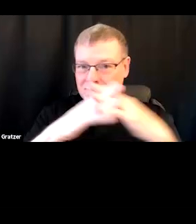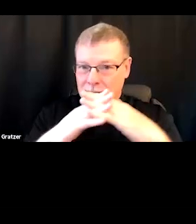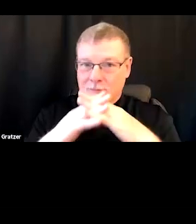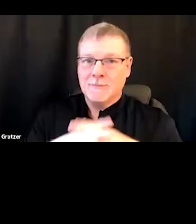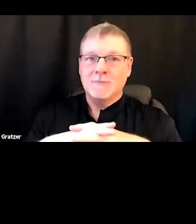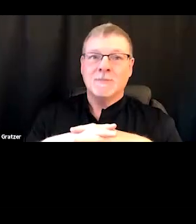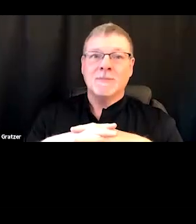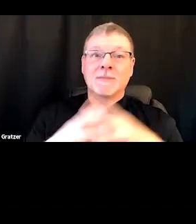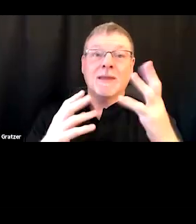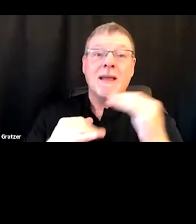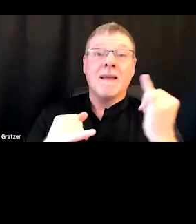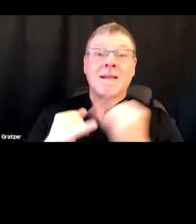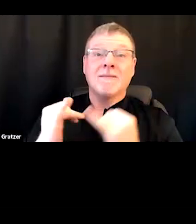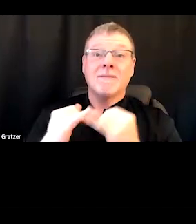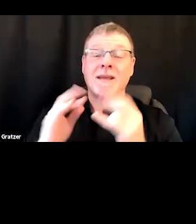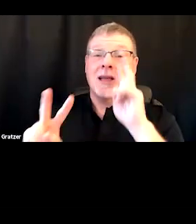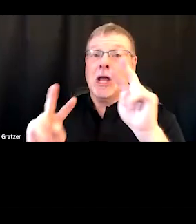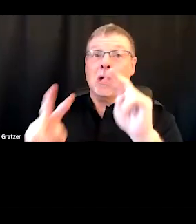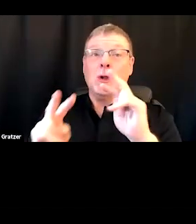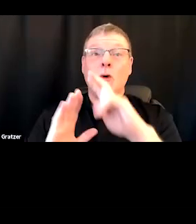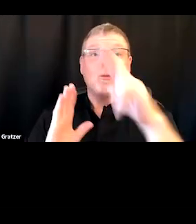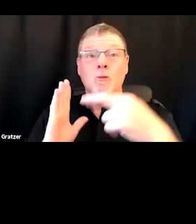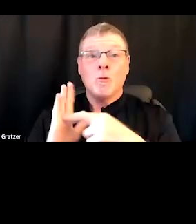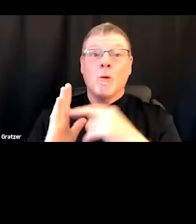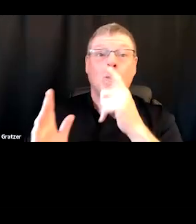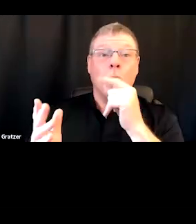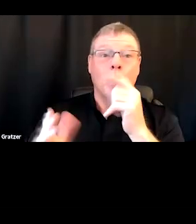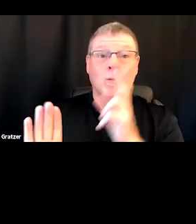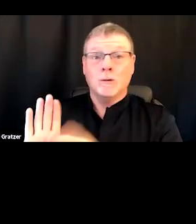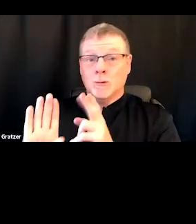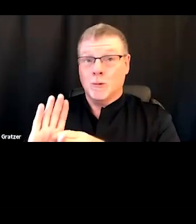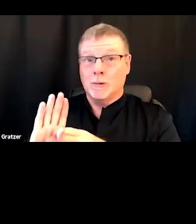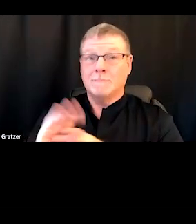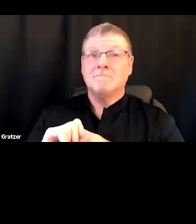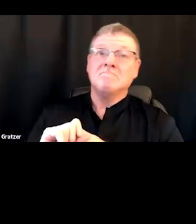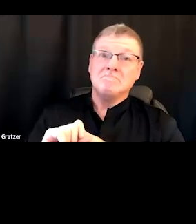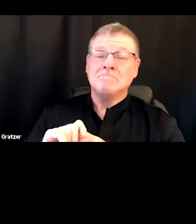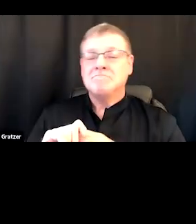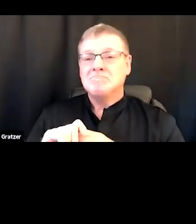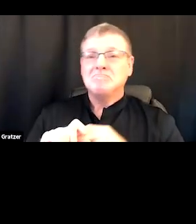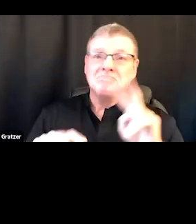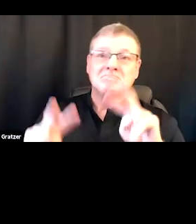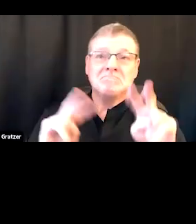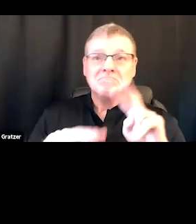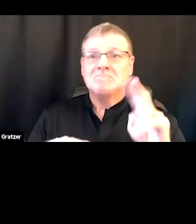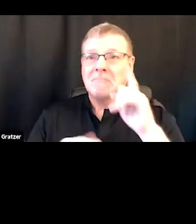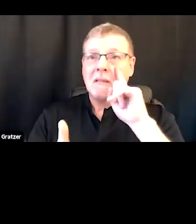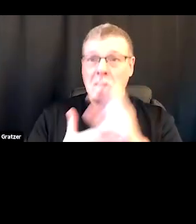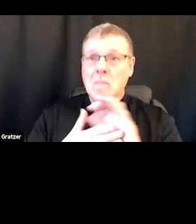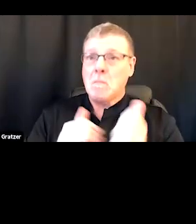And then finally, looking at roles and who is joining, we do see... Let's see. I believe about a majority of you,